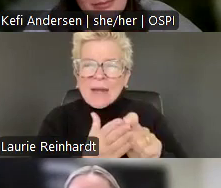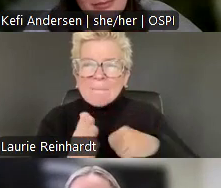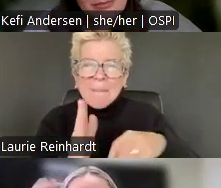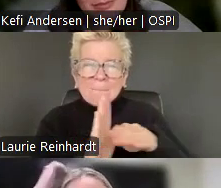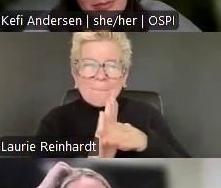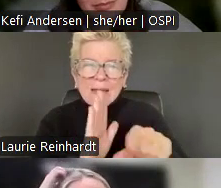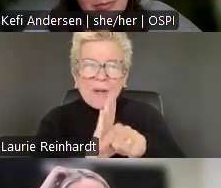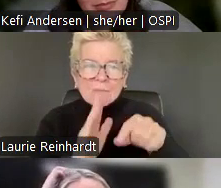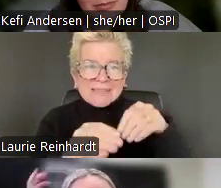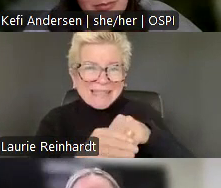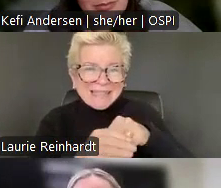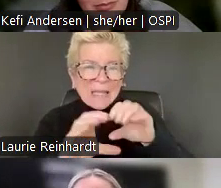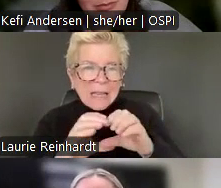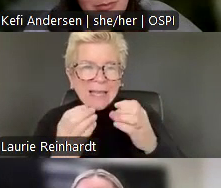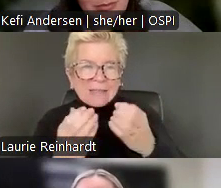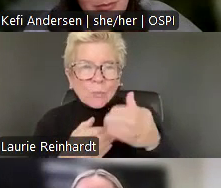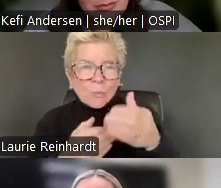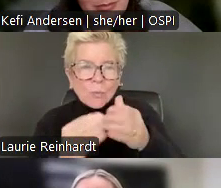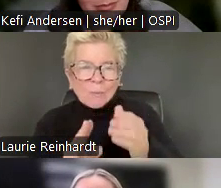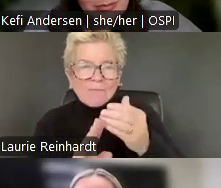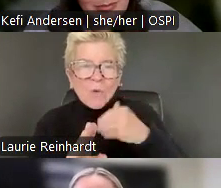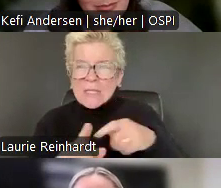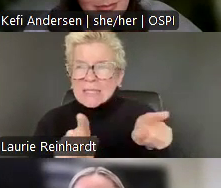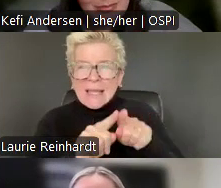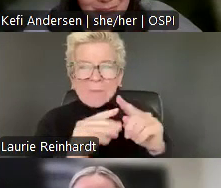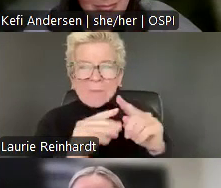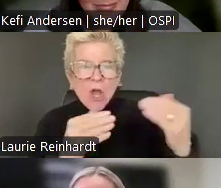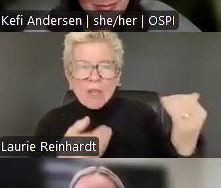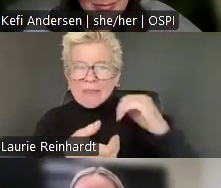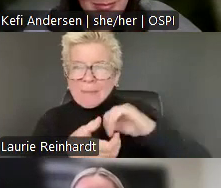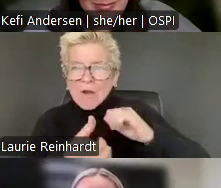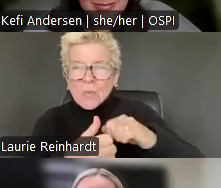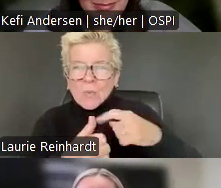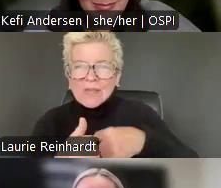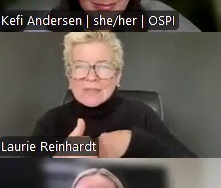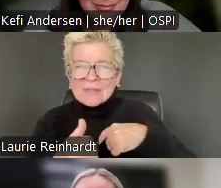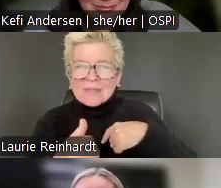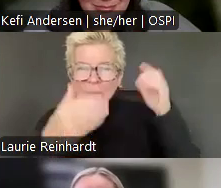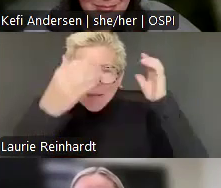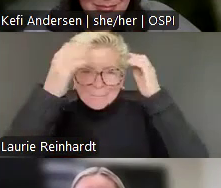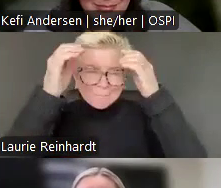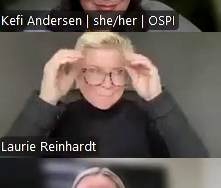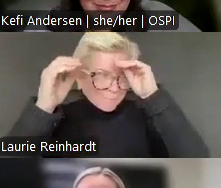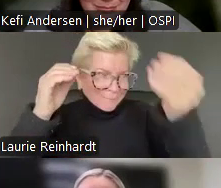was our colleague who partnered with us on this so we really kind of put on our teaching hat and thought well how would we differentiate each